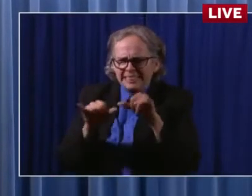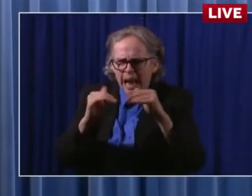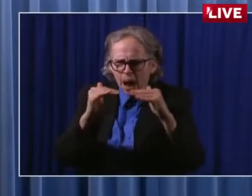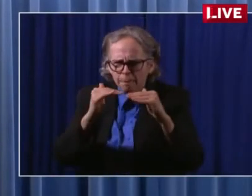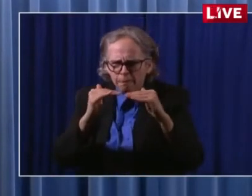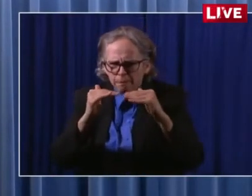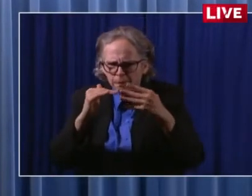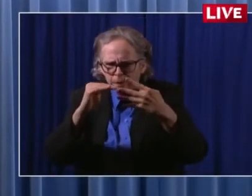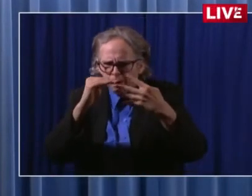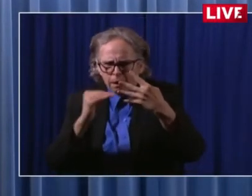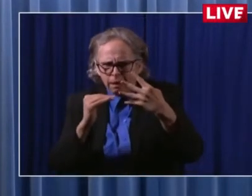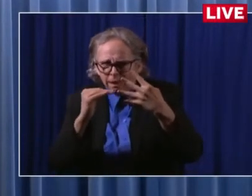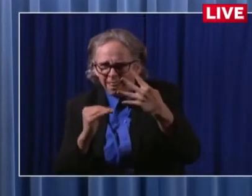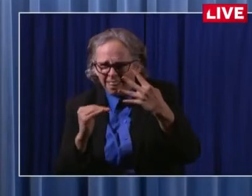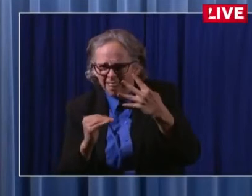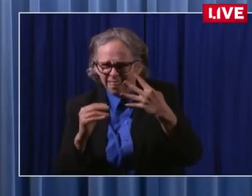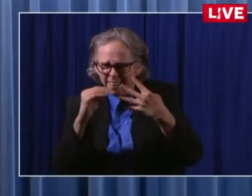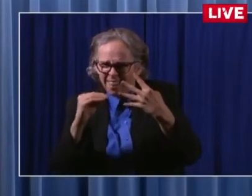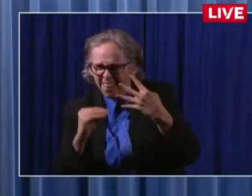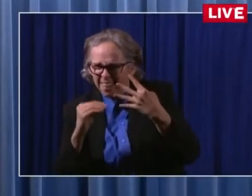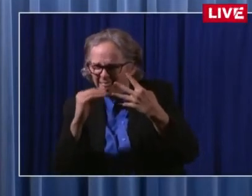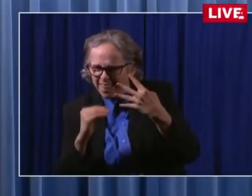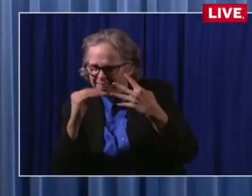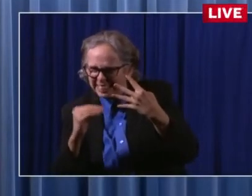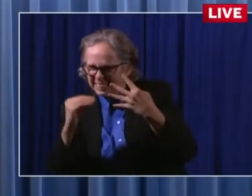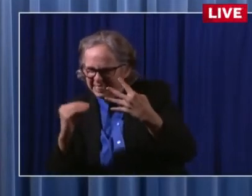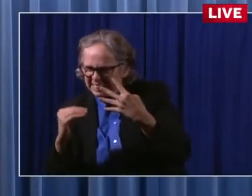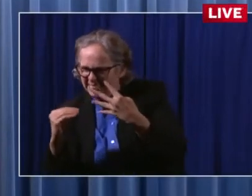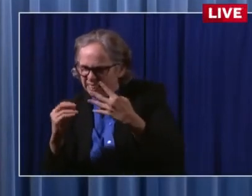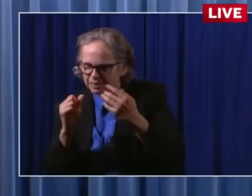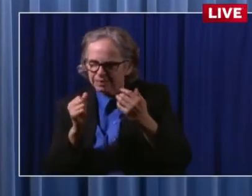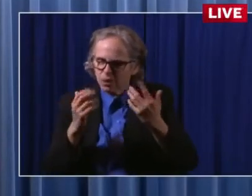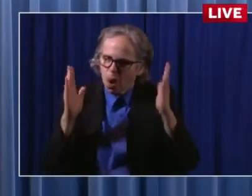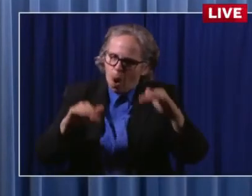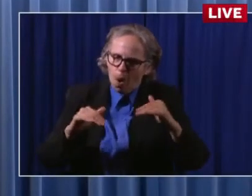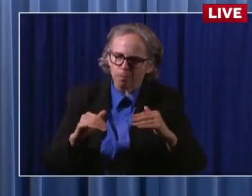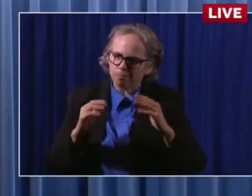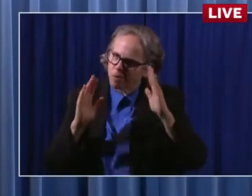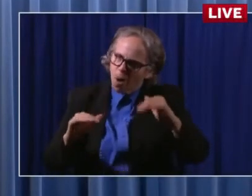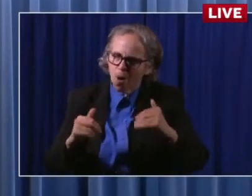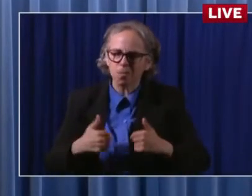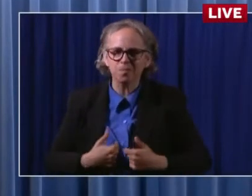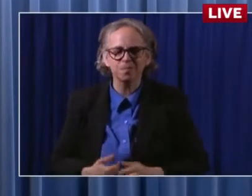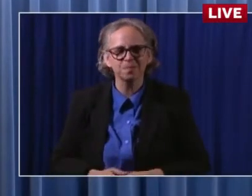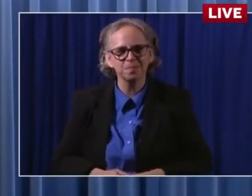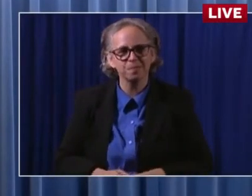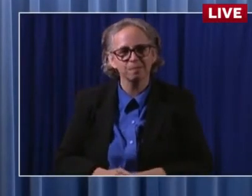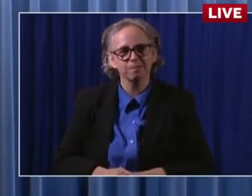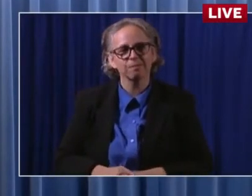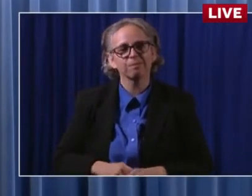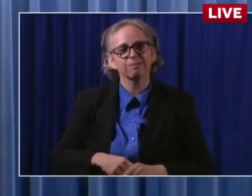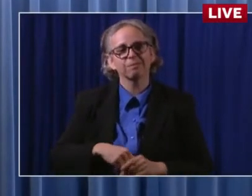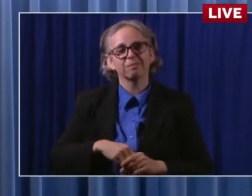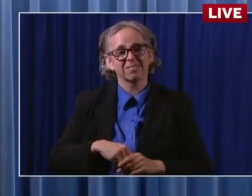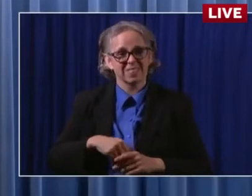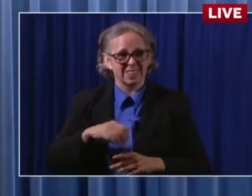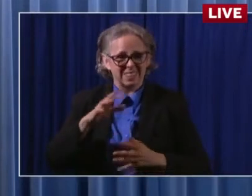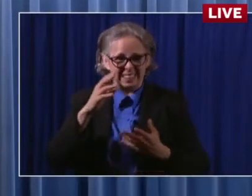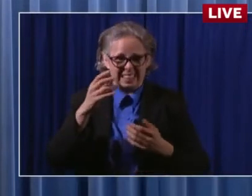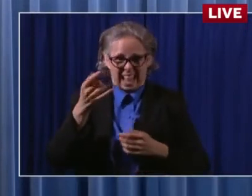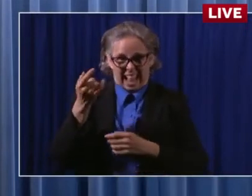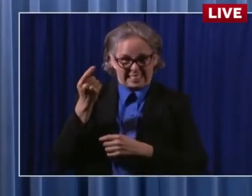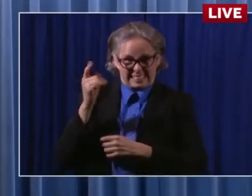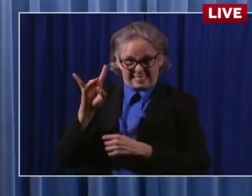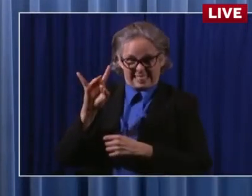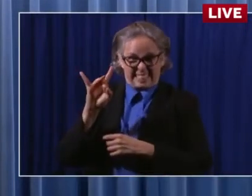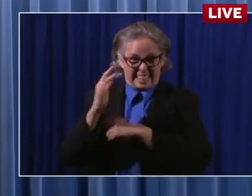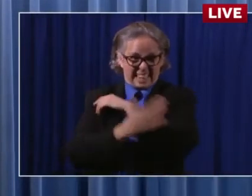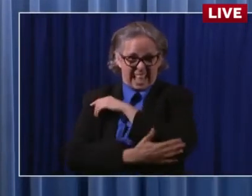AND WE HOPE THAT THAT CONTINUES TO SEE OTHER COUNTIES GET A LOWER LEVEL OF RISK.